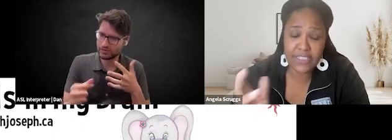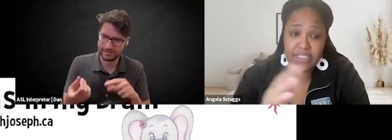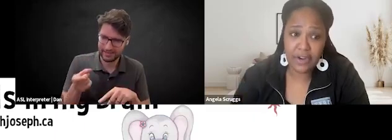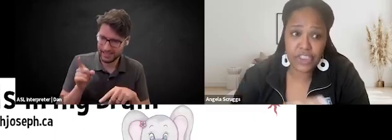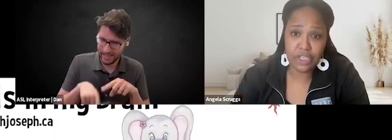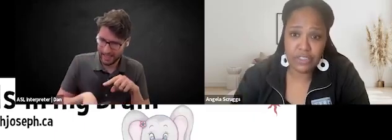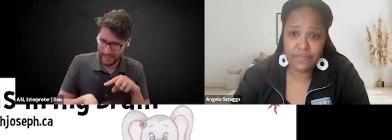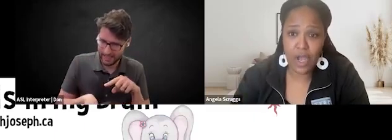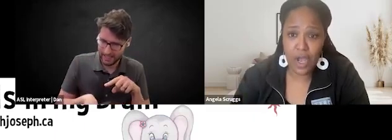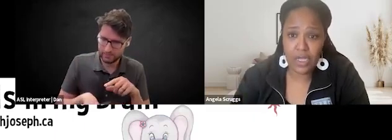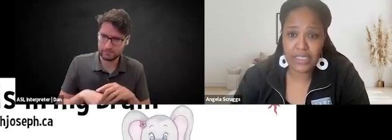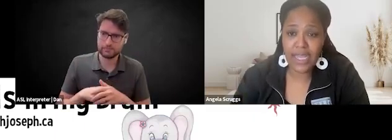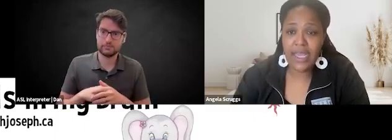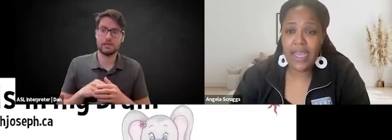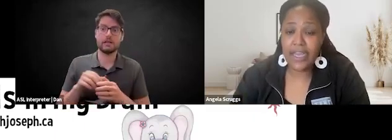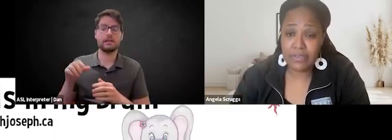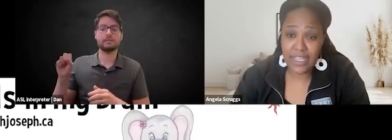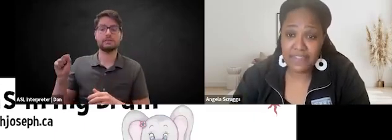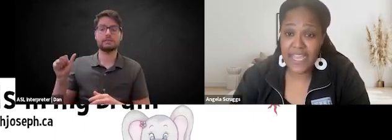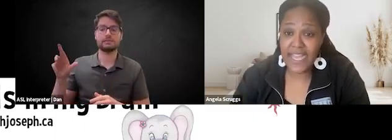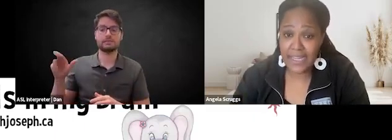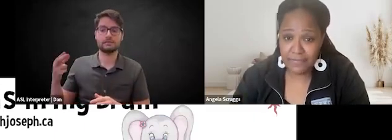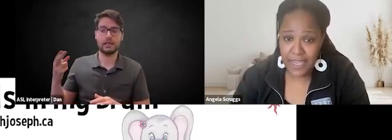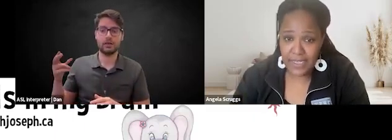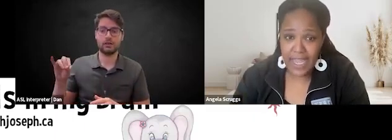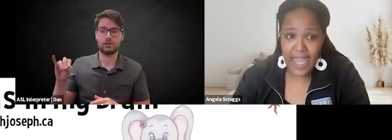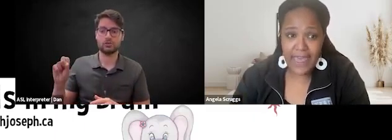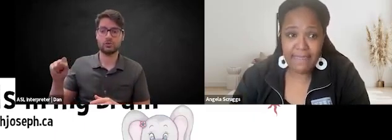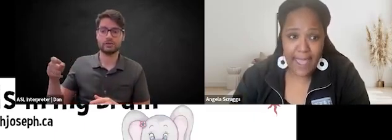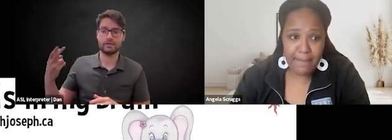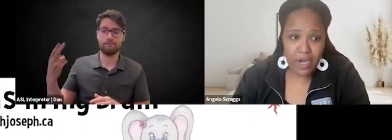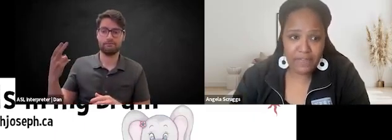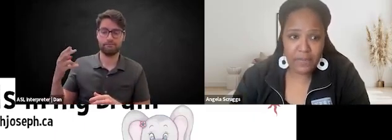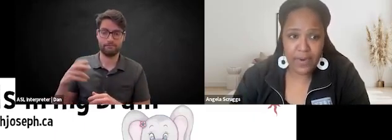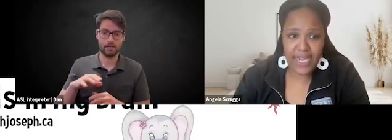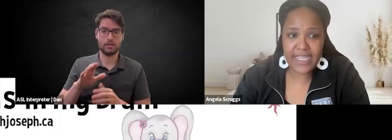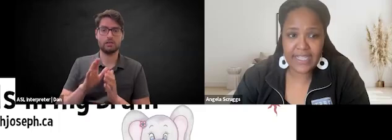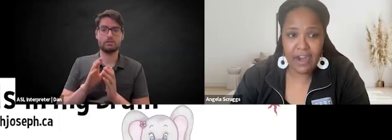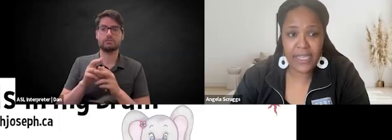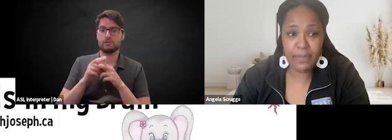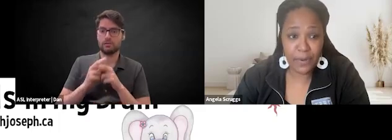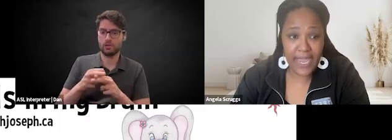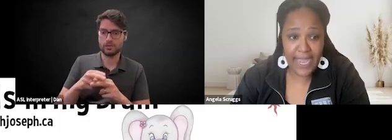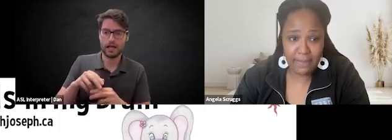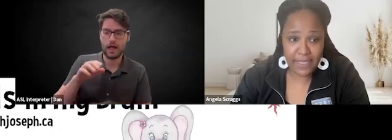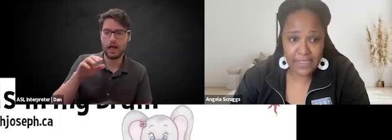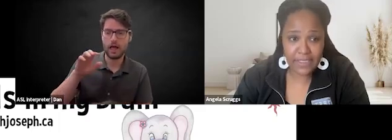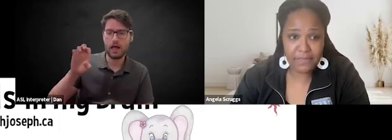excuse me, Sarah Joseph calls Elsa the Elephant, and that part of the brain is our hippocampus.